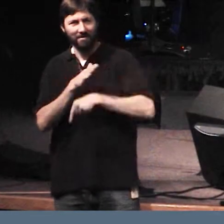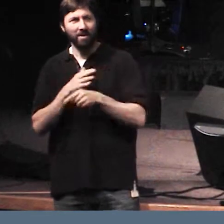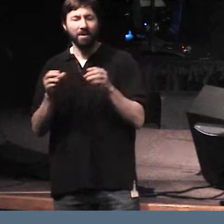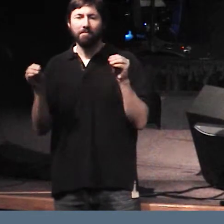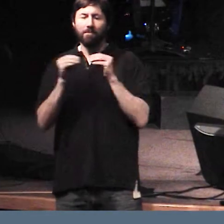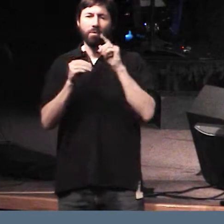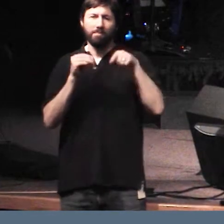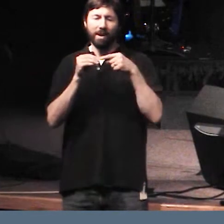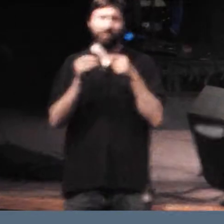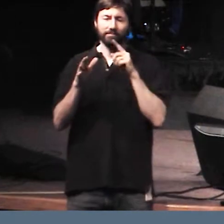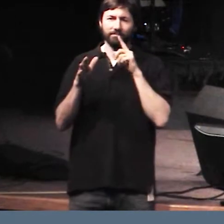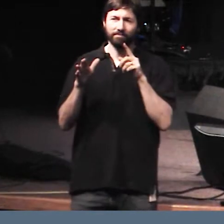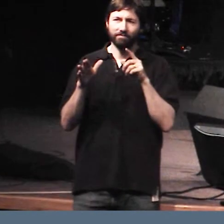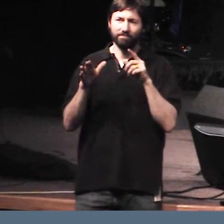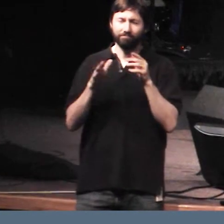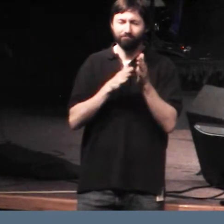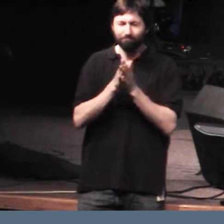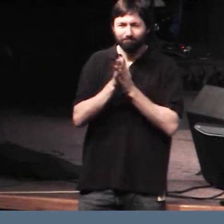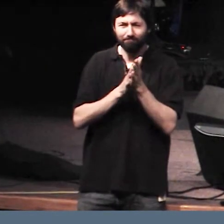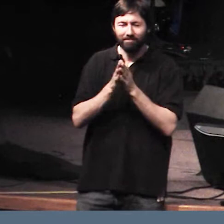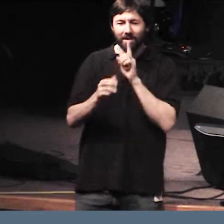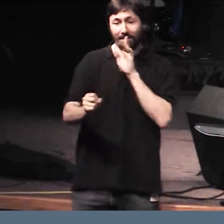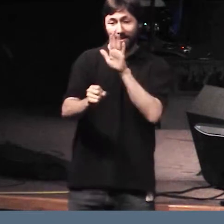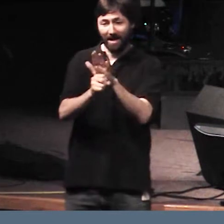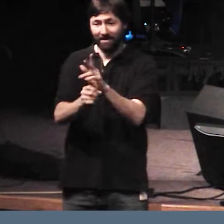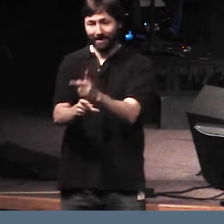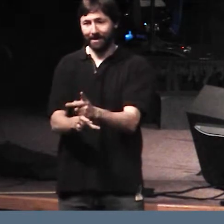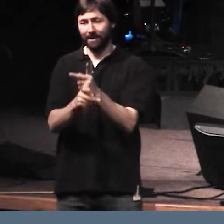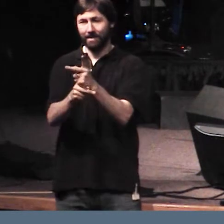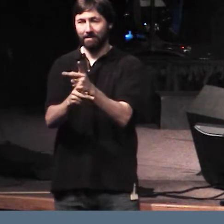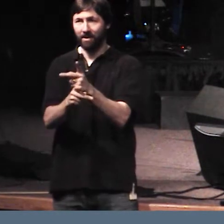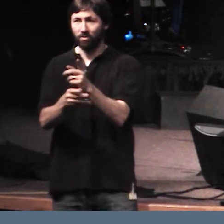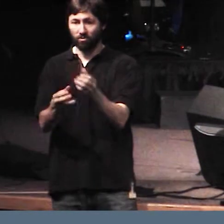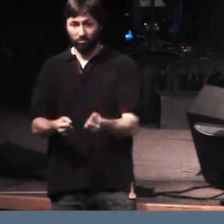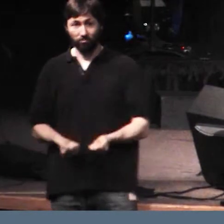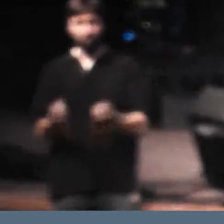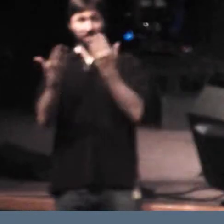devoted covenant keeping it's really a word that describes you giving yourself completely to someone or